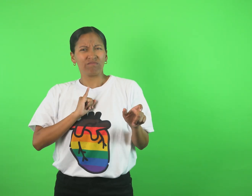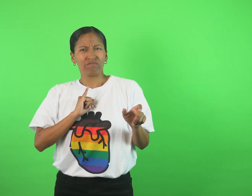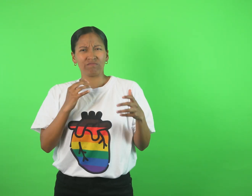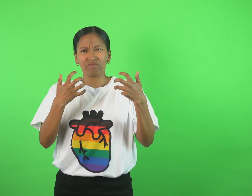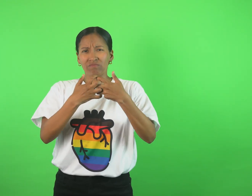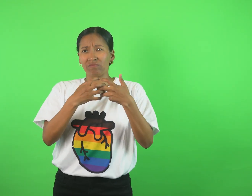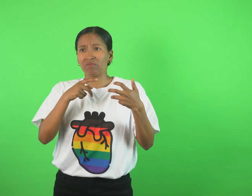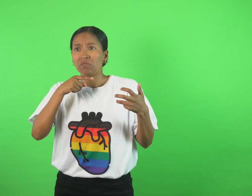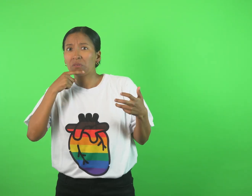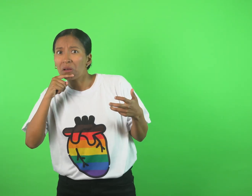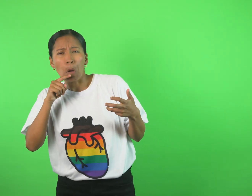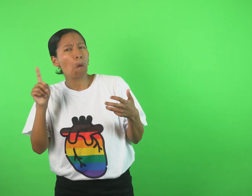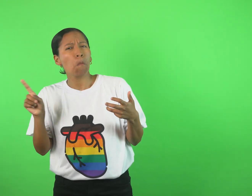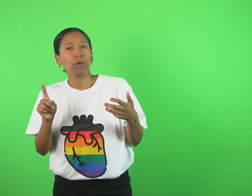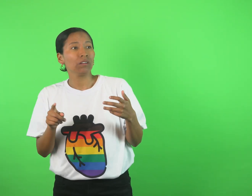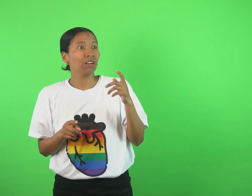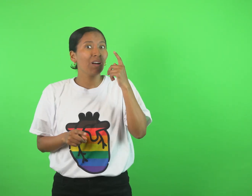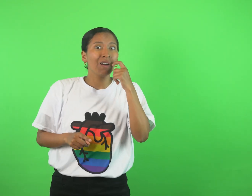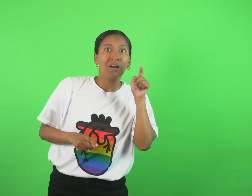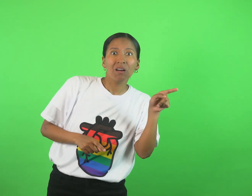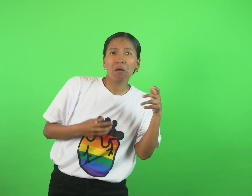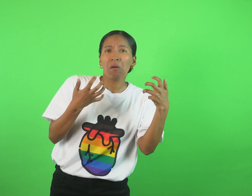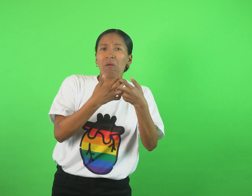as either male or female.